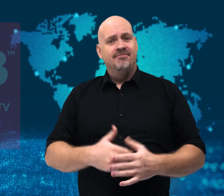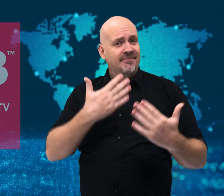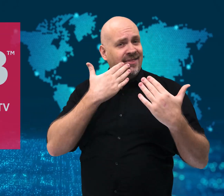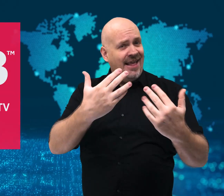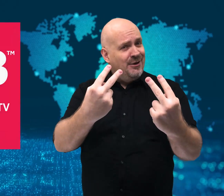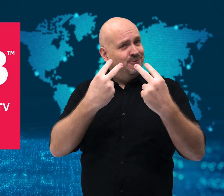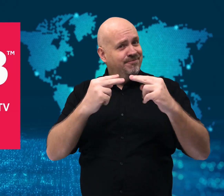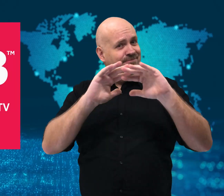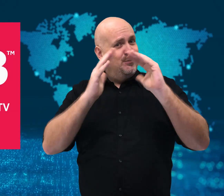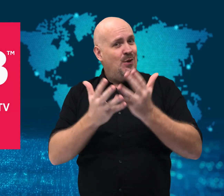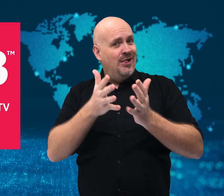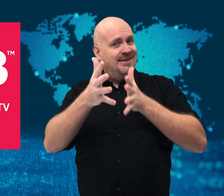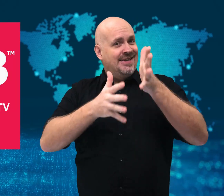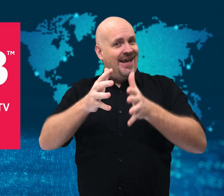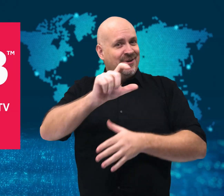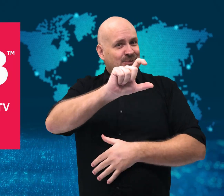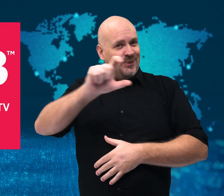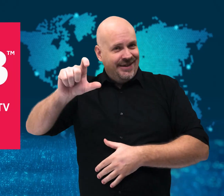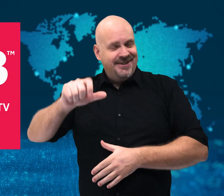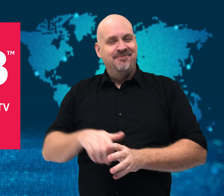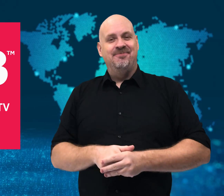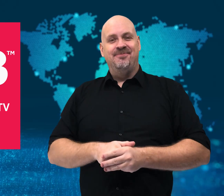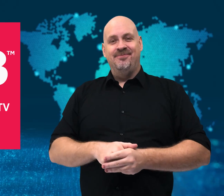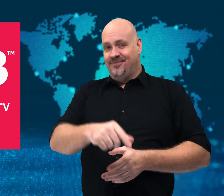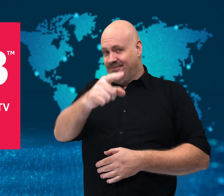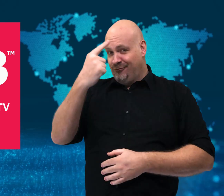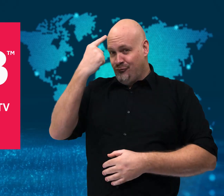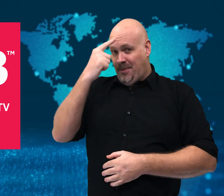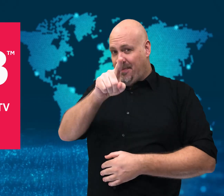Thank you for watching WorldSign Week.